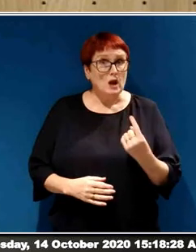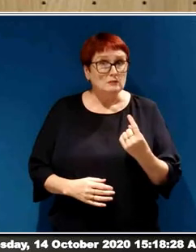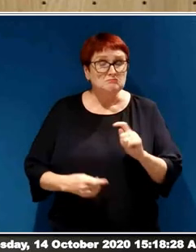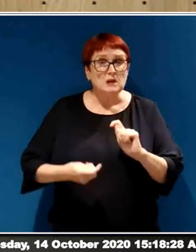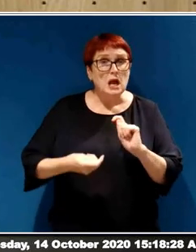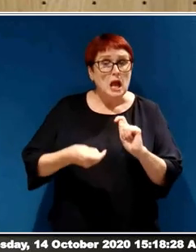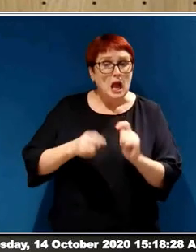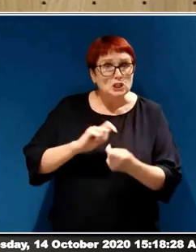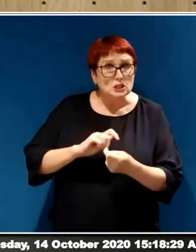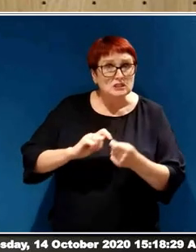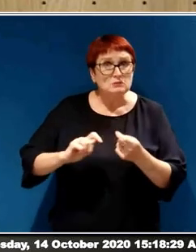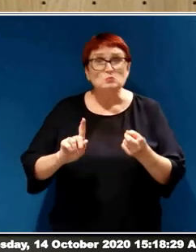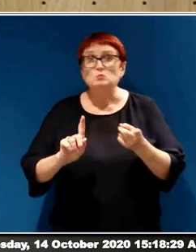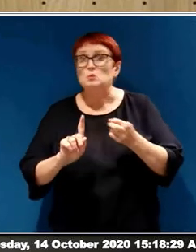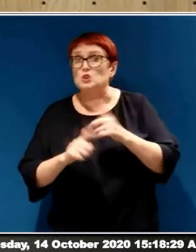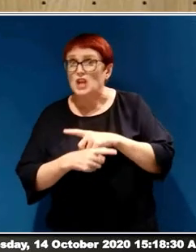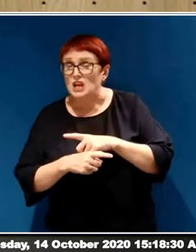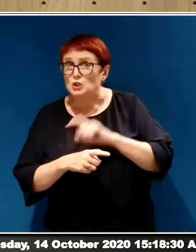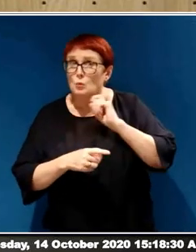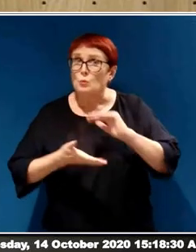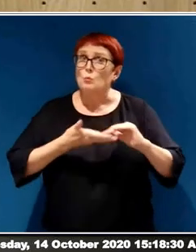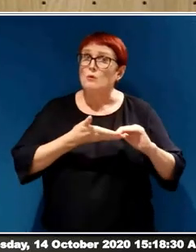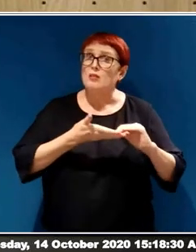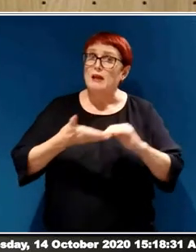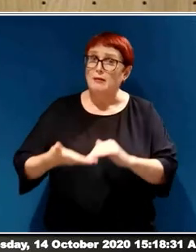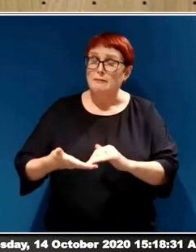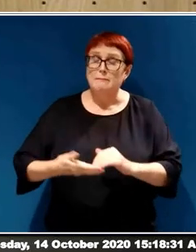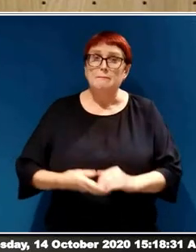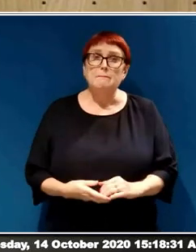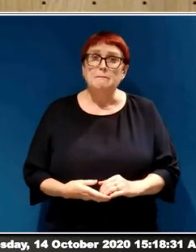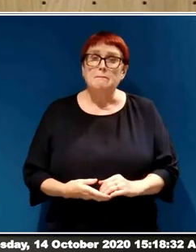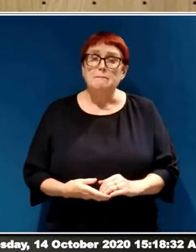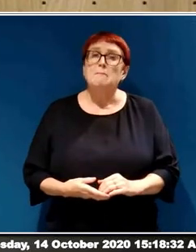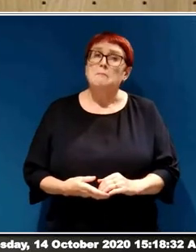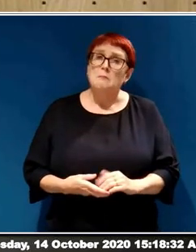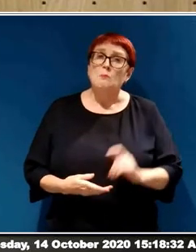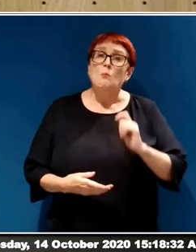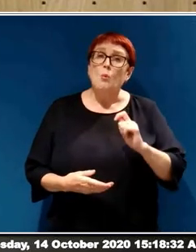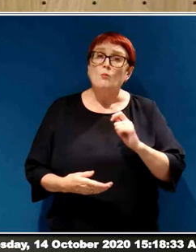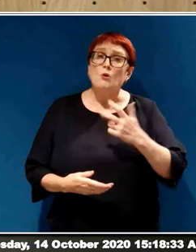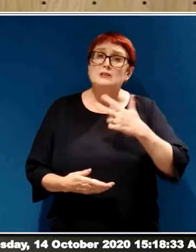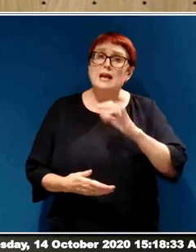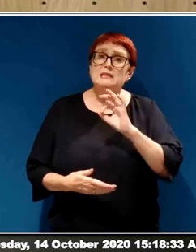Bruin suggested, at least 80 per cent of our students in our room to be successful.